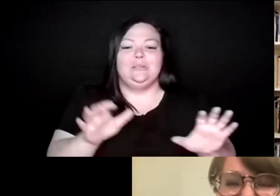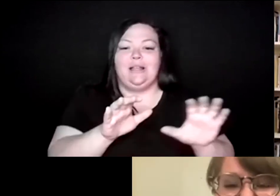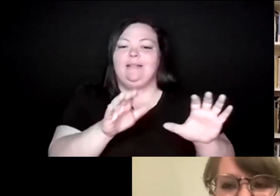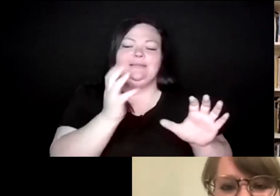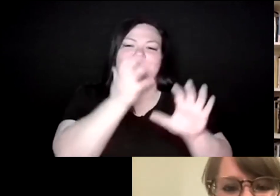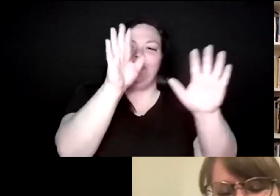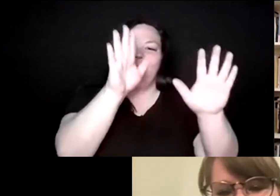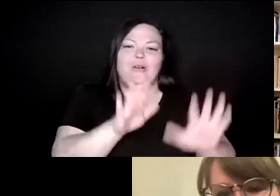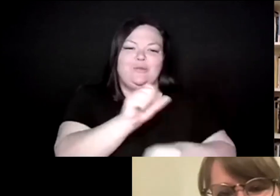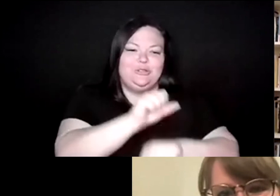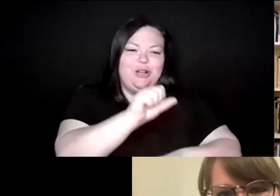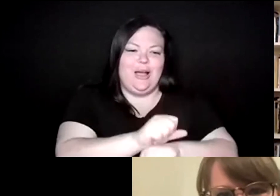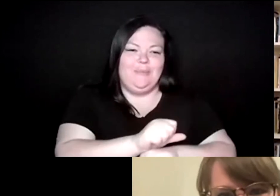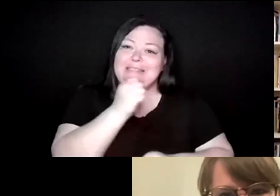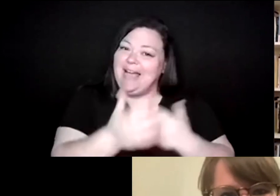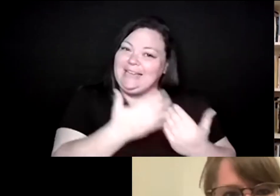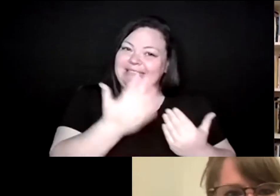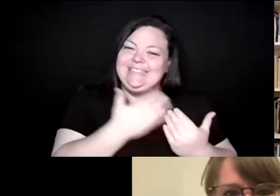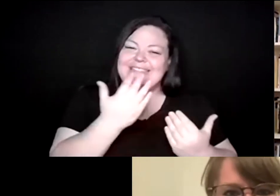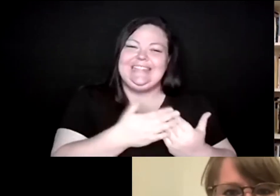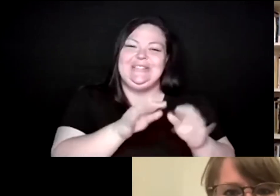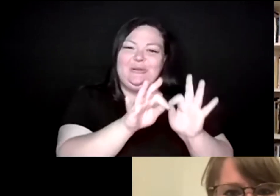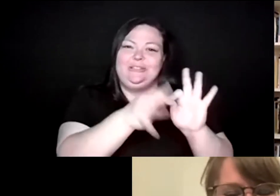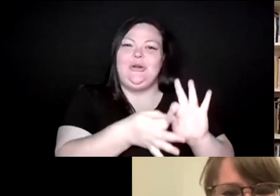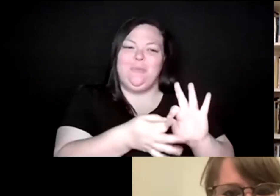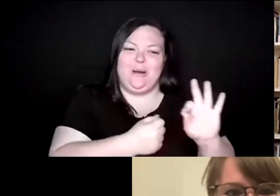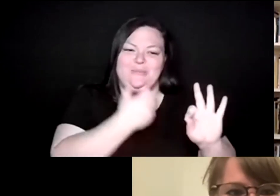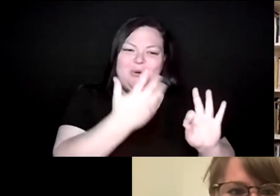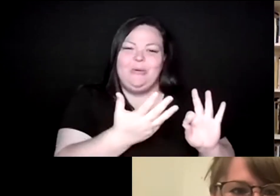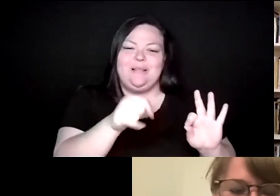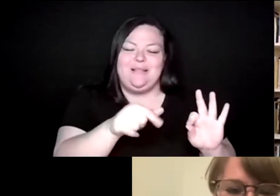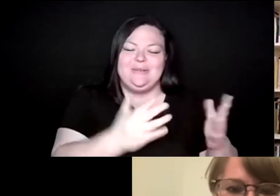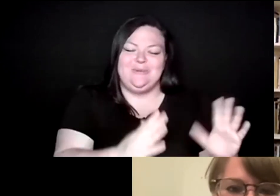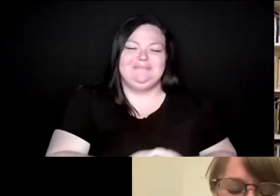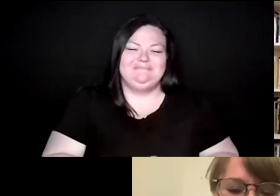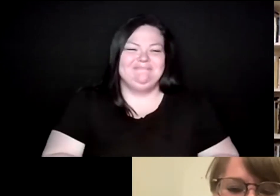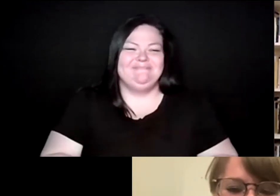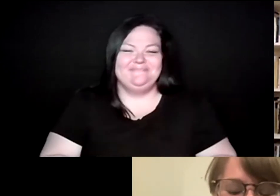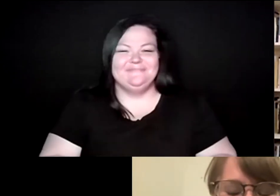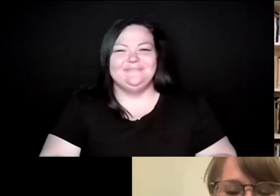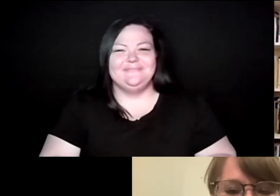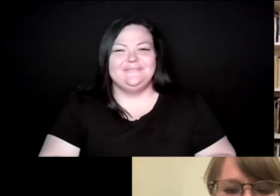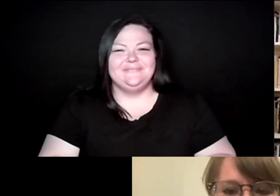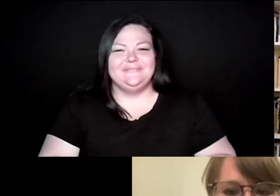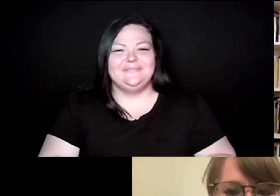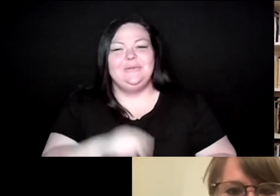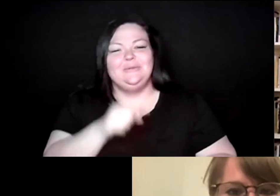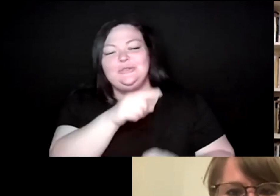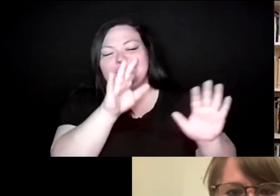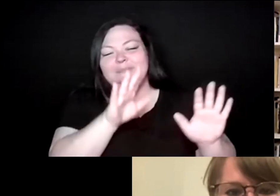job, like, it's not easy to interpret poems in this way so, um, she's amazing, she's wonderful